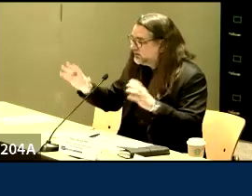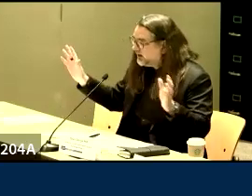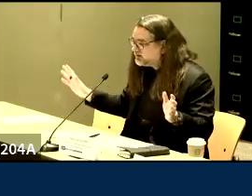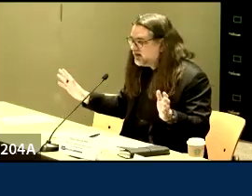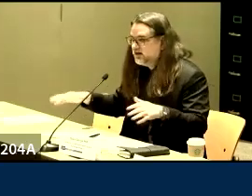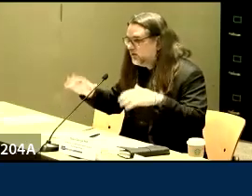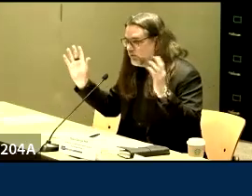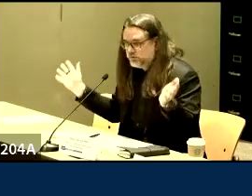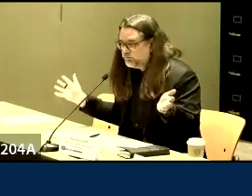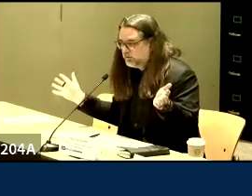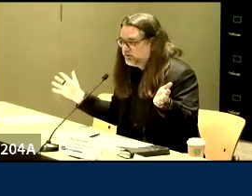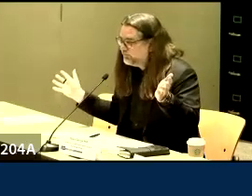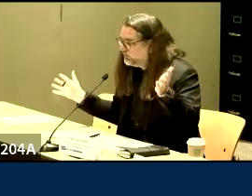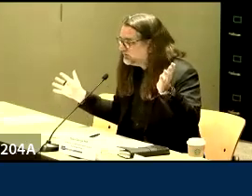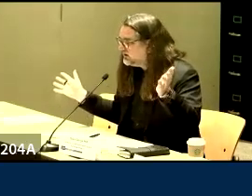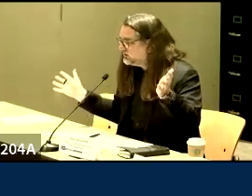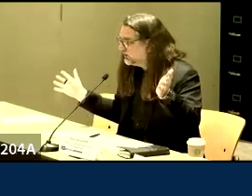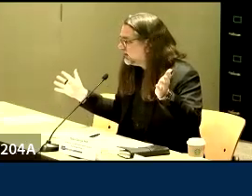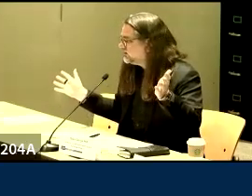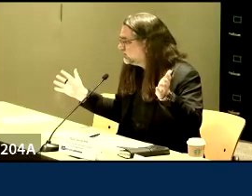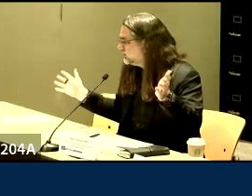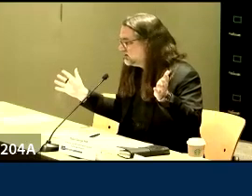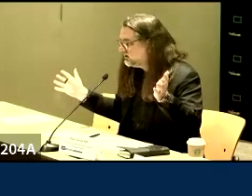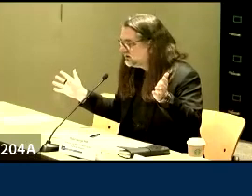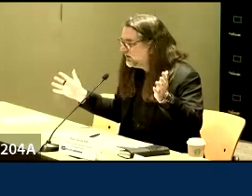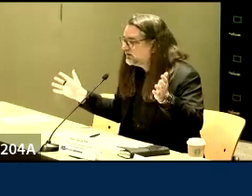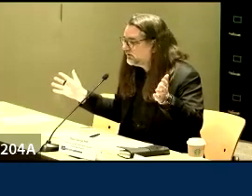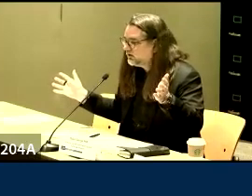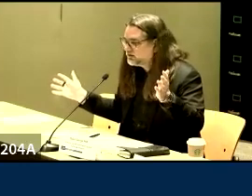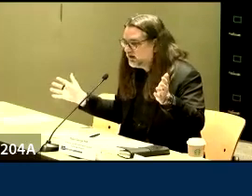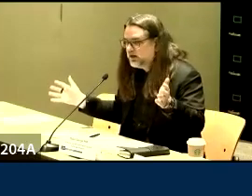Now, you may say, well, we've seen these forecasting results on the CDC website for a long time.